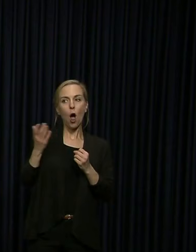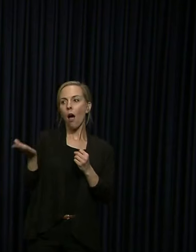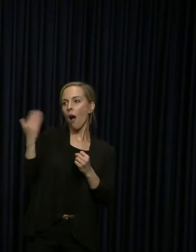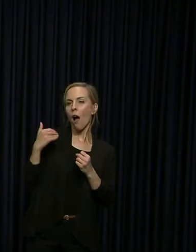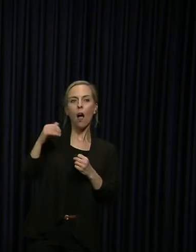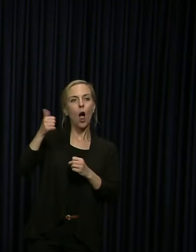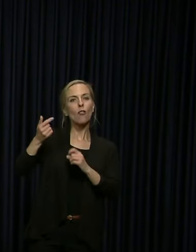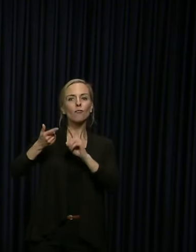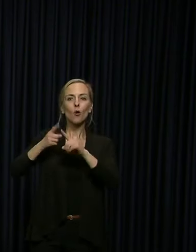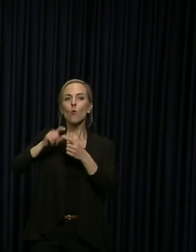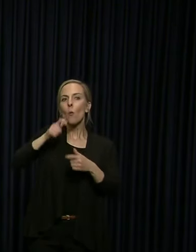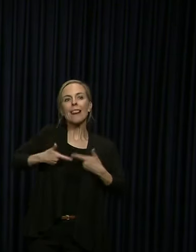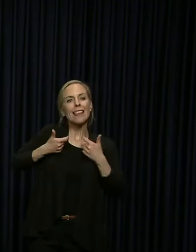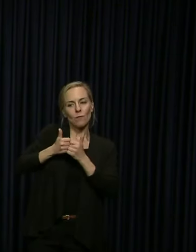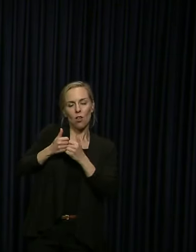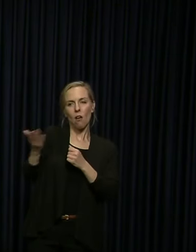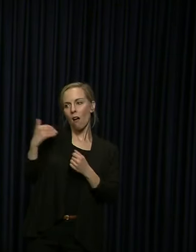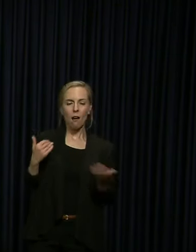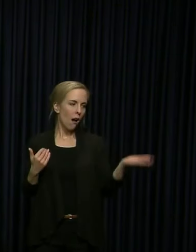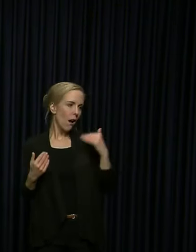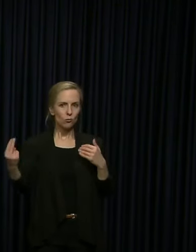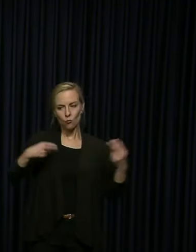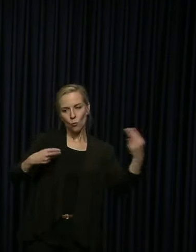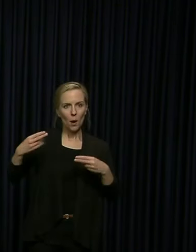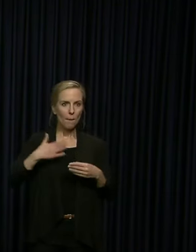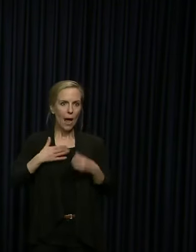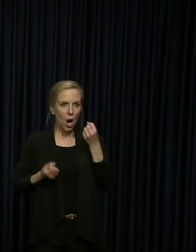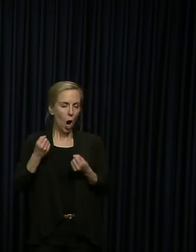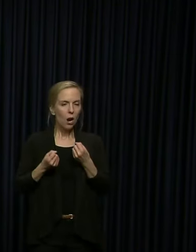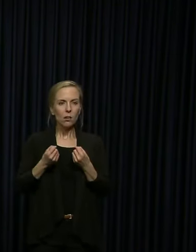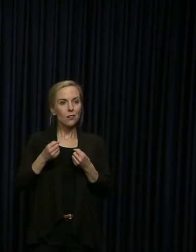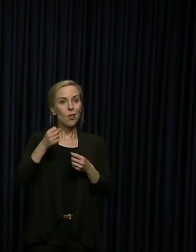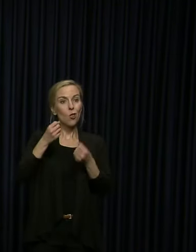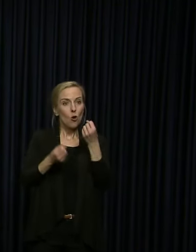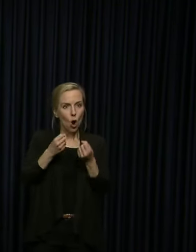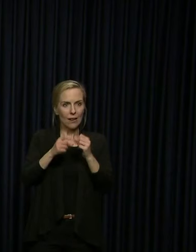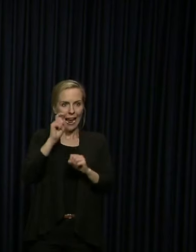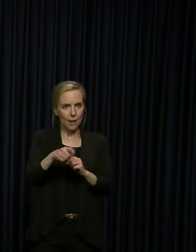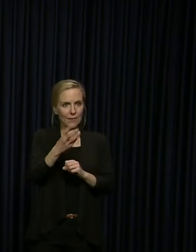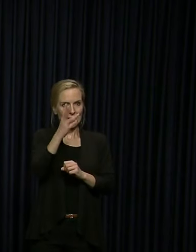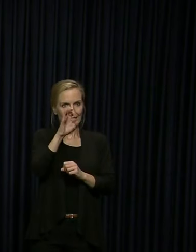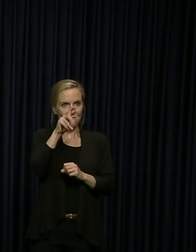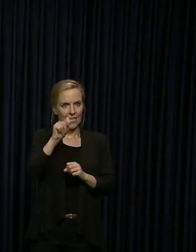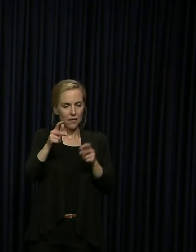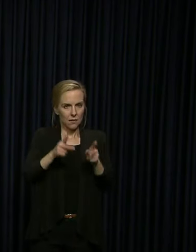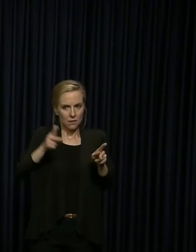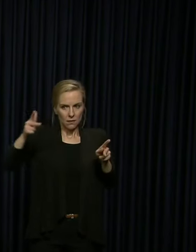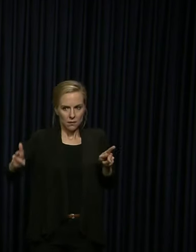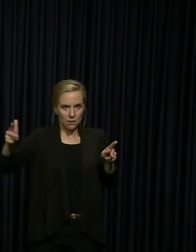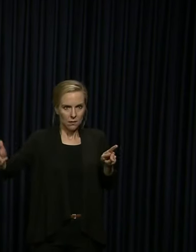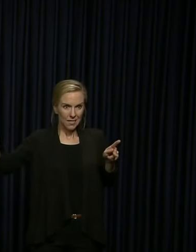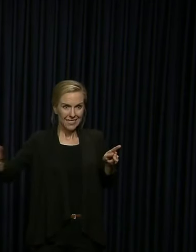SERVICE, HE KNOWS NOW. WE HAVE AT LEAST THREE EXAMPLES OF CHURCH SERVICES SPREADING THE VIRUS IN KENTUCKY AND WE HAVE